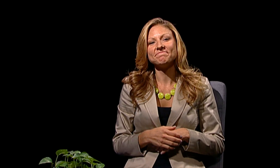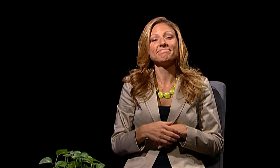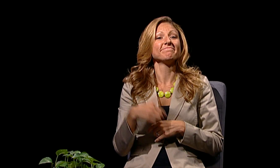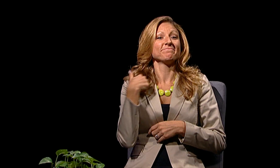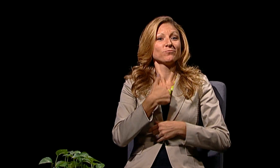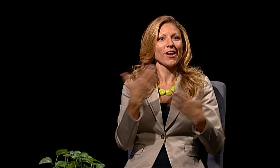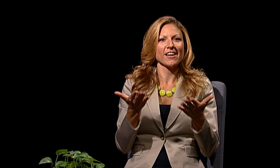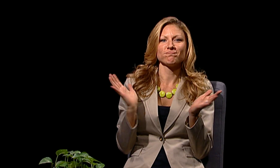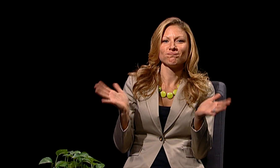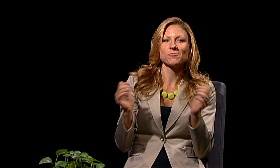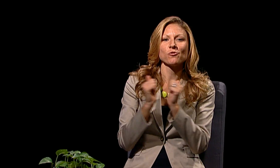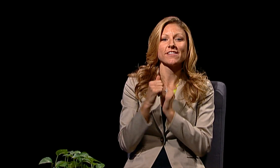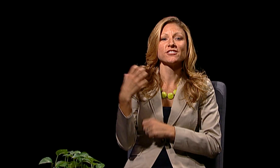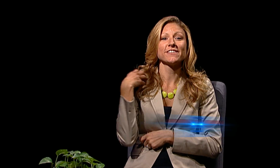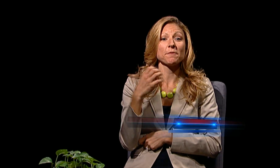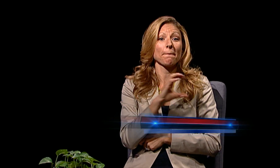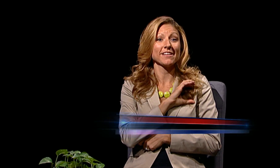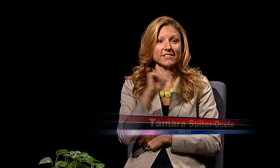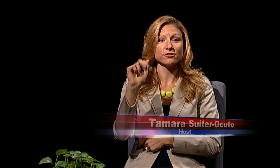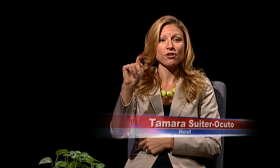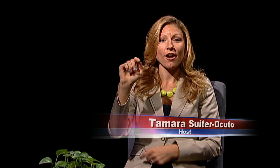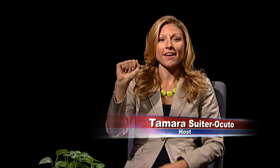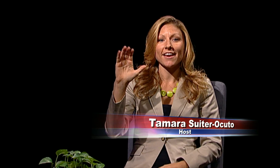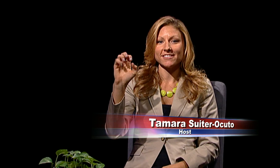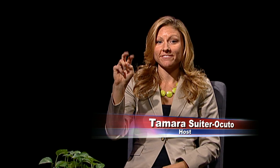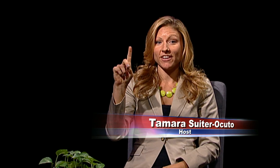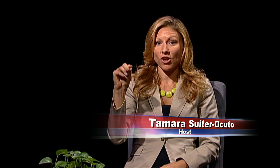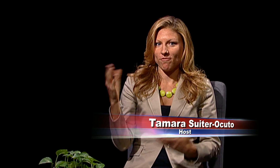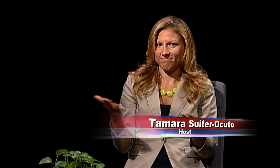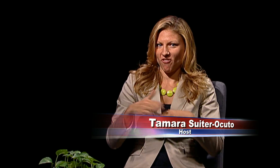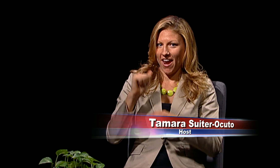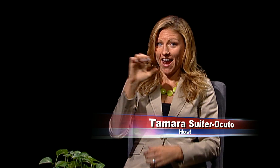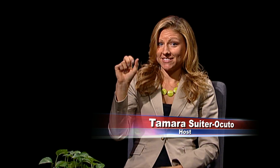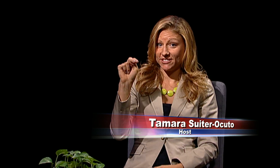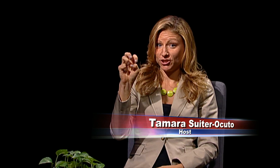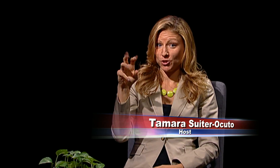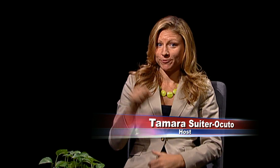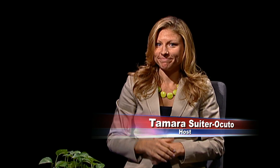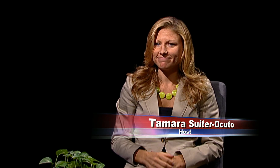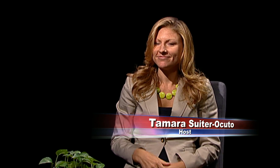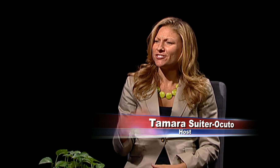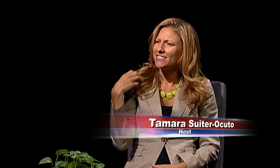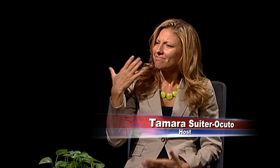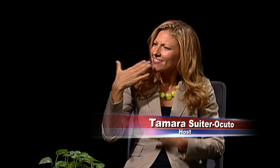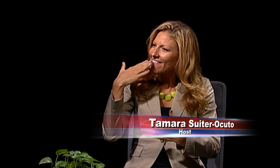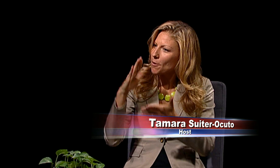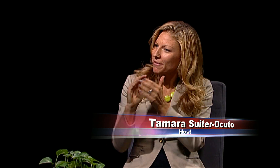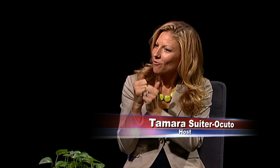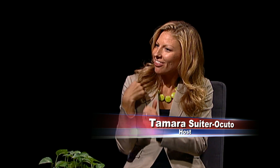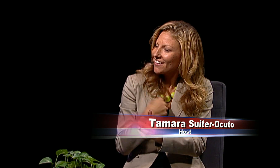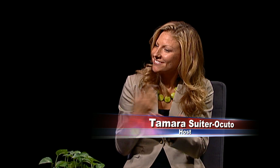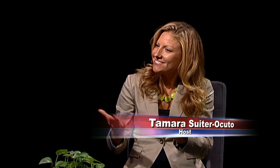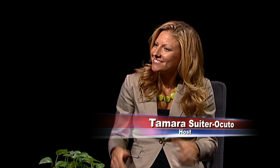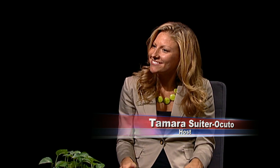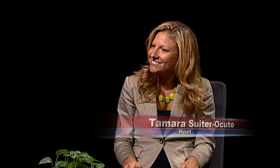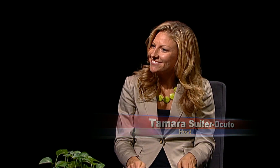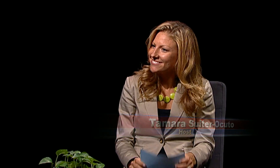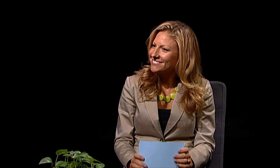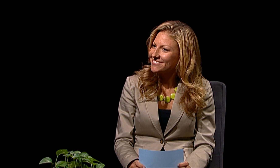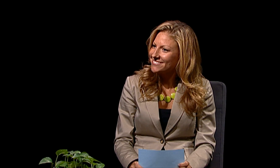THANK YOU, DON. WE'RE HERE CHATTING WITH CHIEF OF POLICE, ART ACEVEDO ON ACCESS NEWS. CHIEF, THANKS FOR BEING WITH US HERE TODAY.